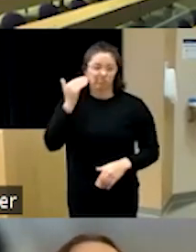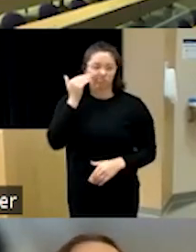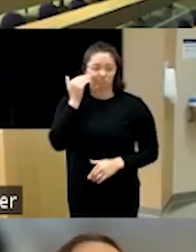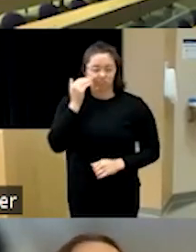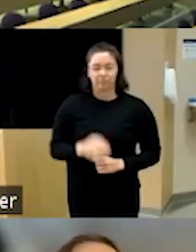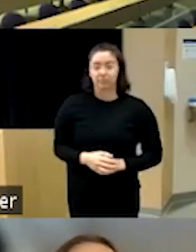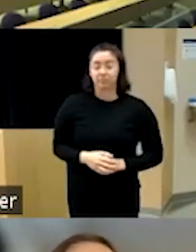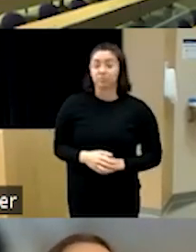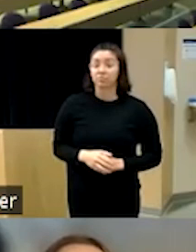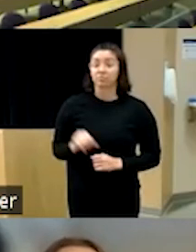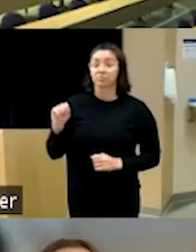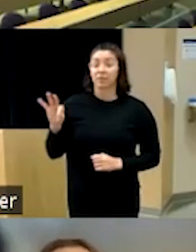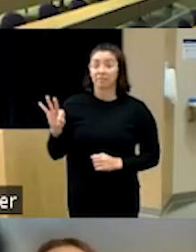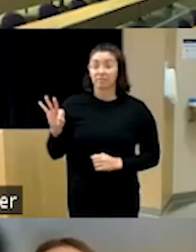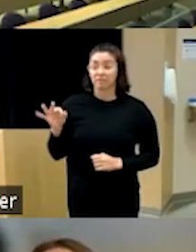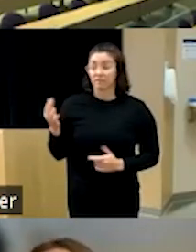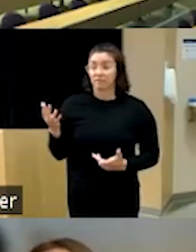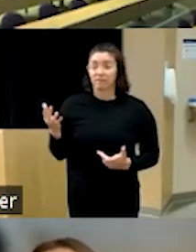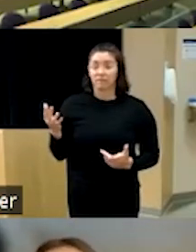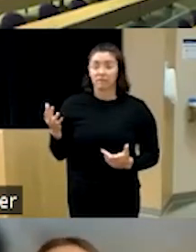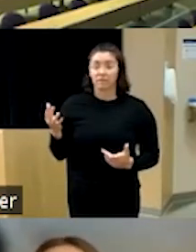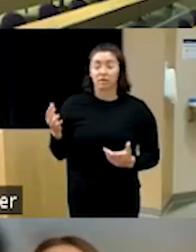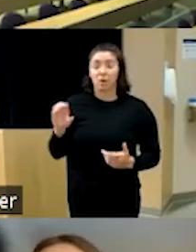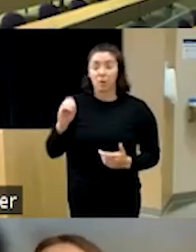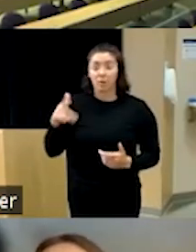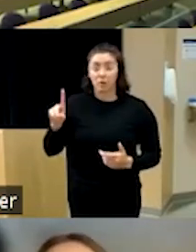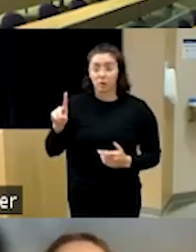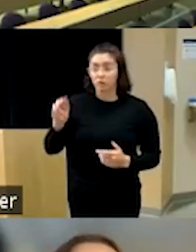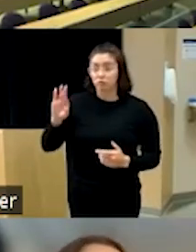that if they're more than opioid drugs and if there are other psychiatric problems then